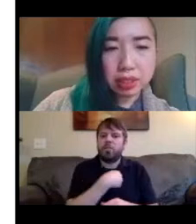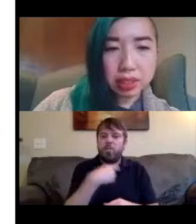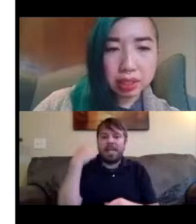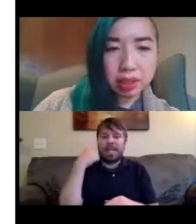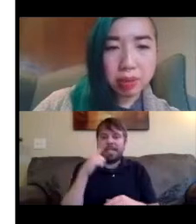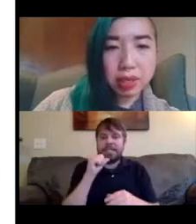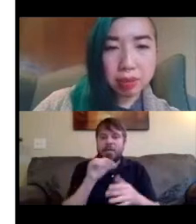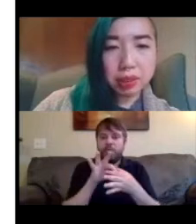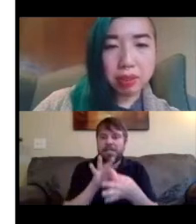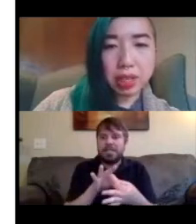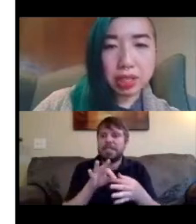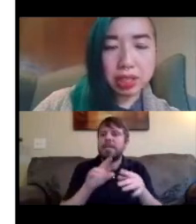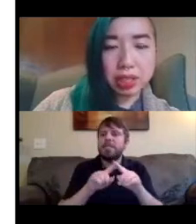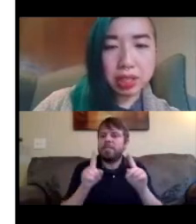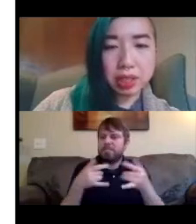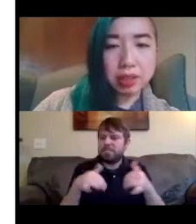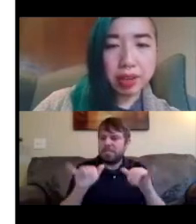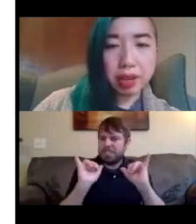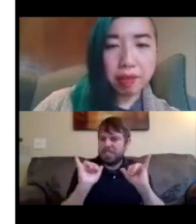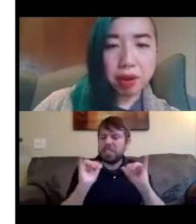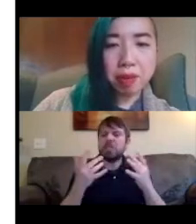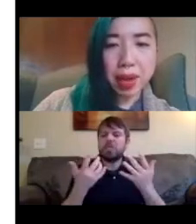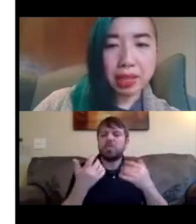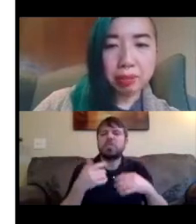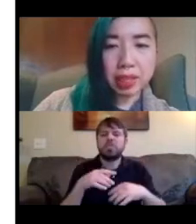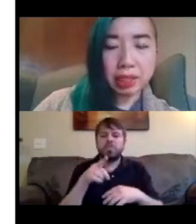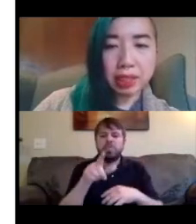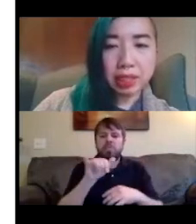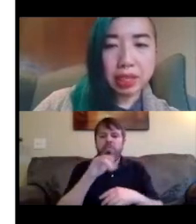Still, when it comes to erasure, this very form of palimpsest,